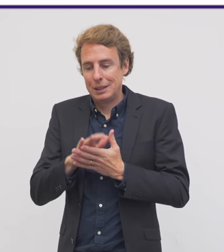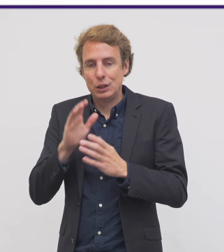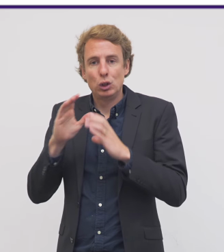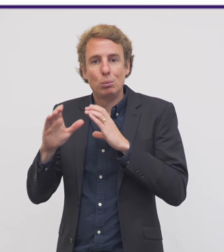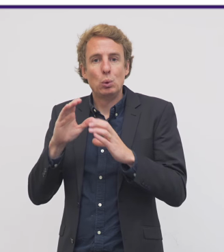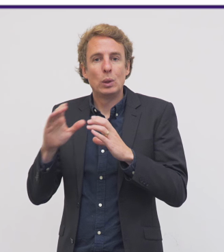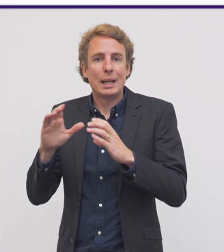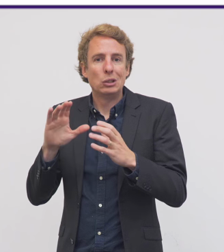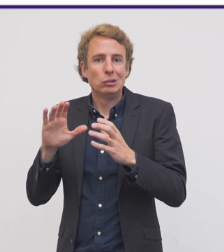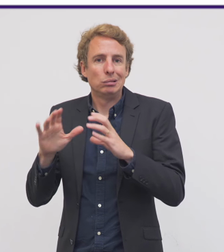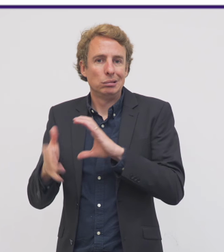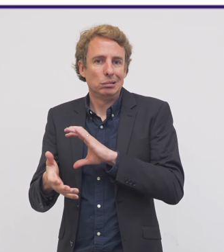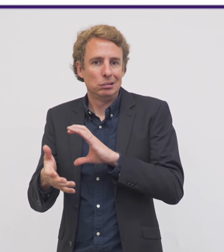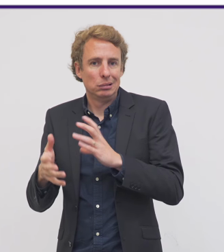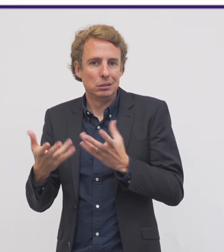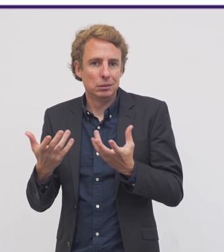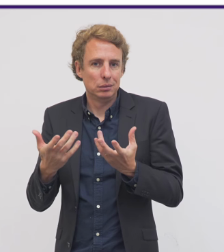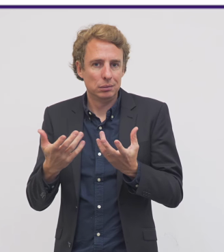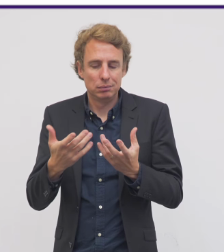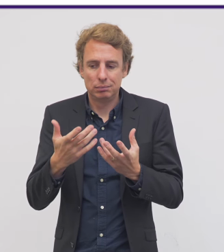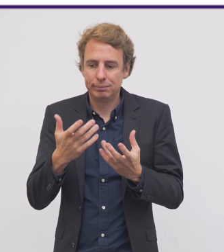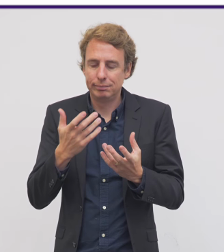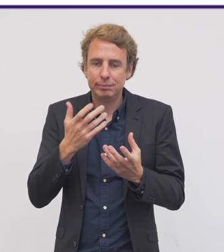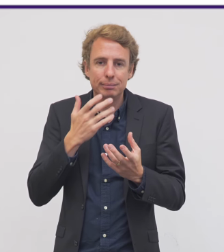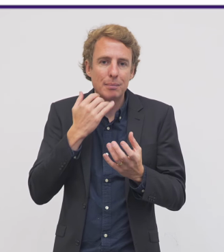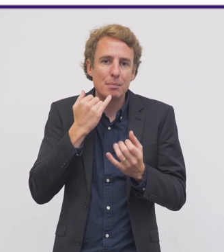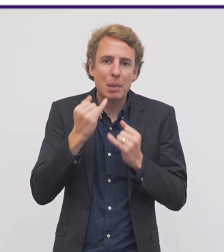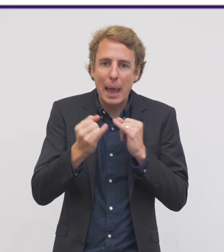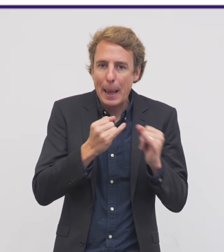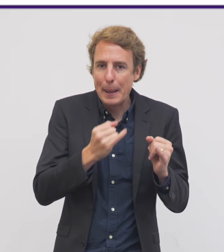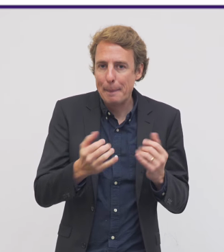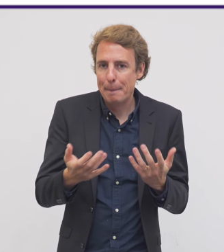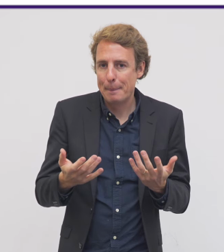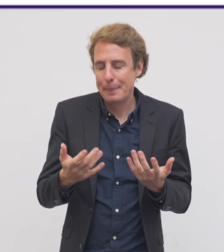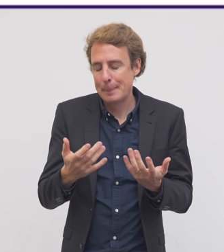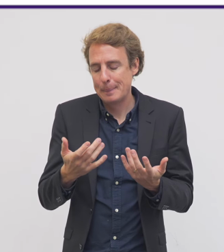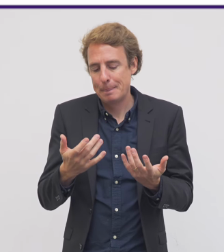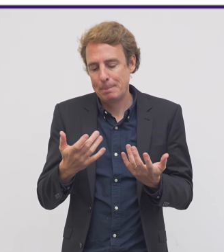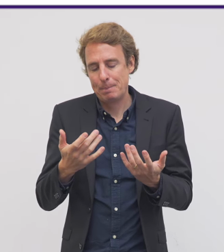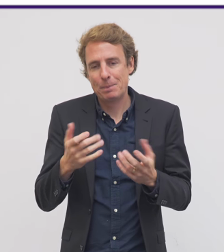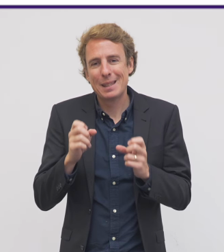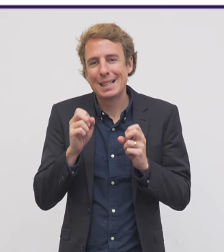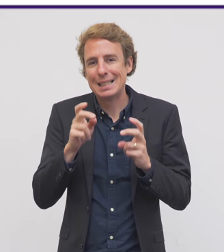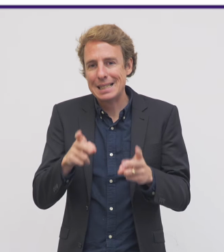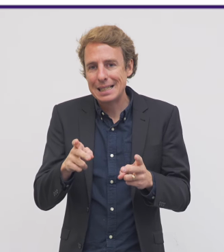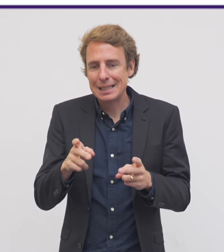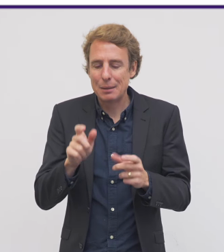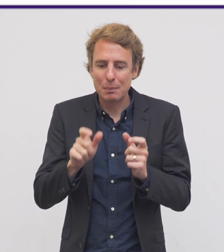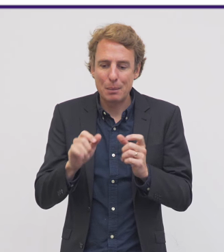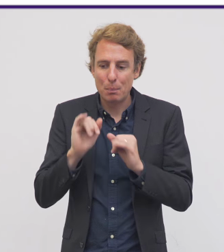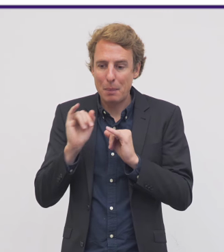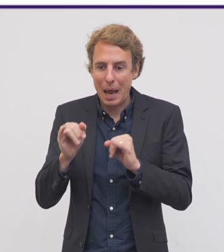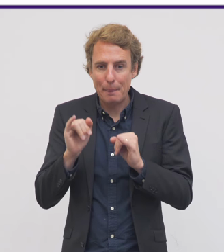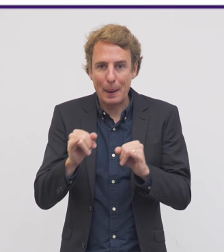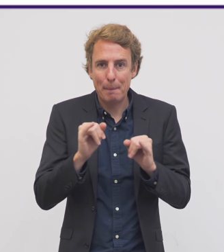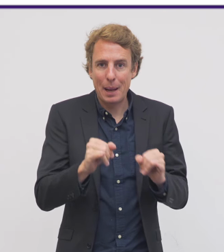We get blame, we get systems, people getting blamed instead of asking those questions,